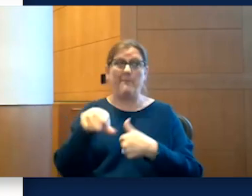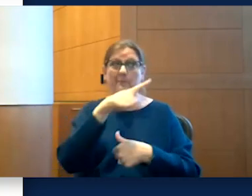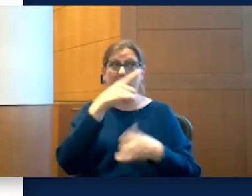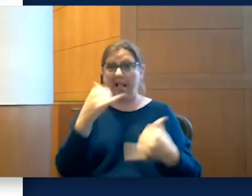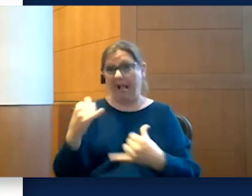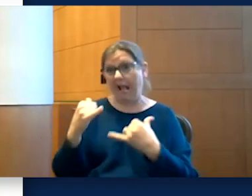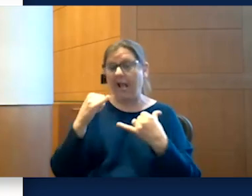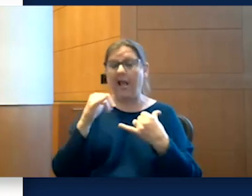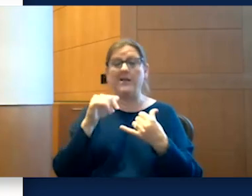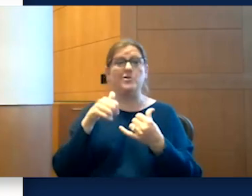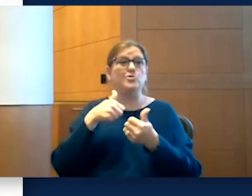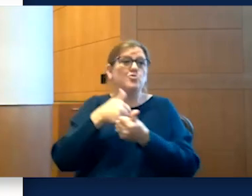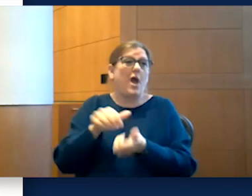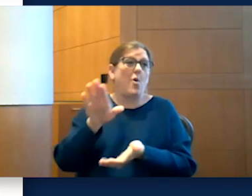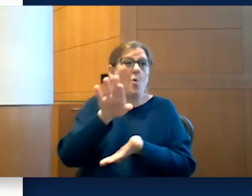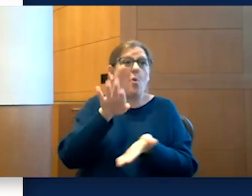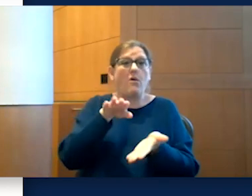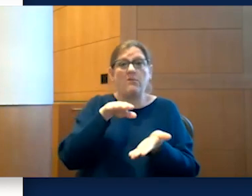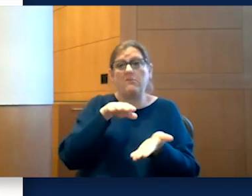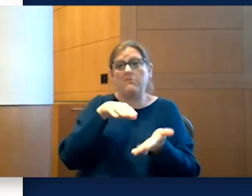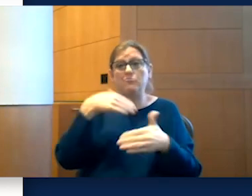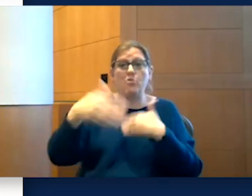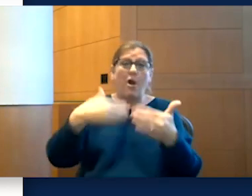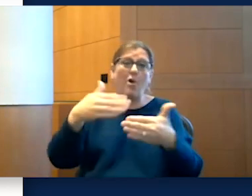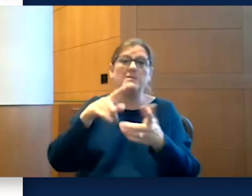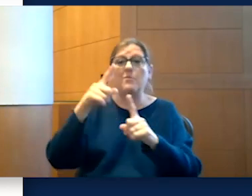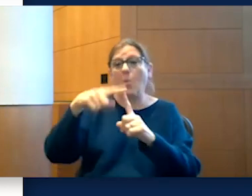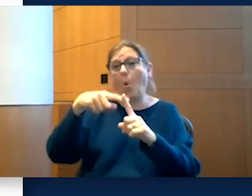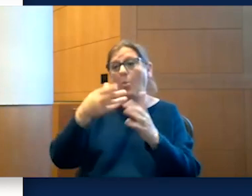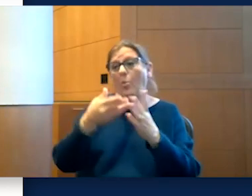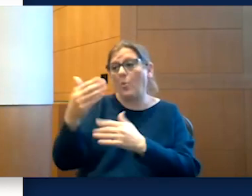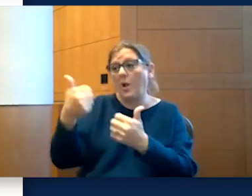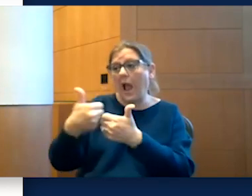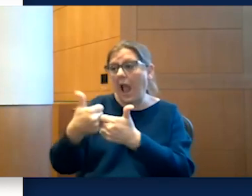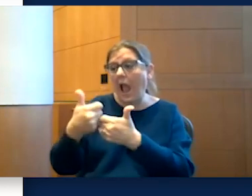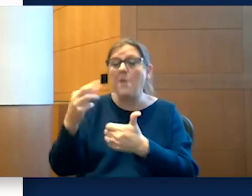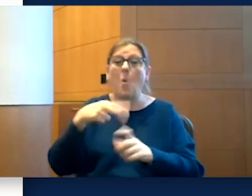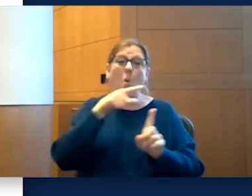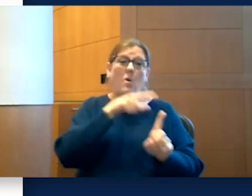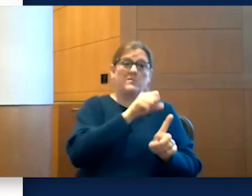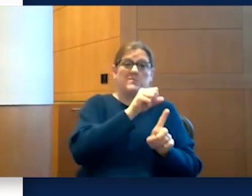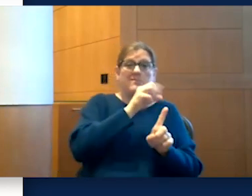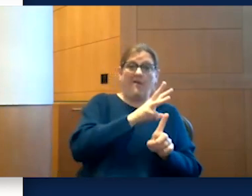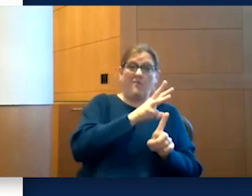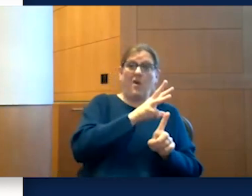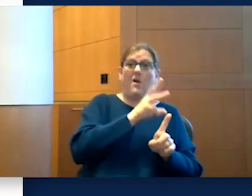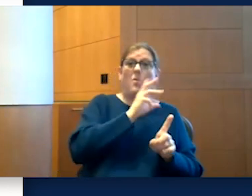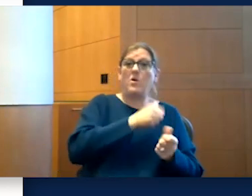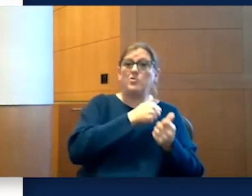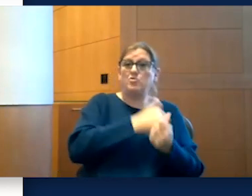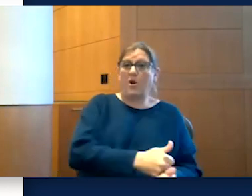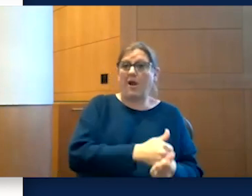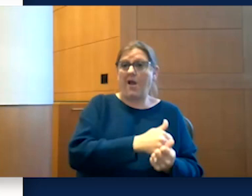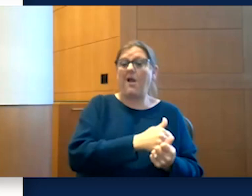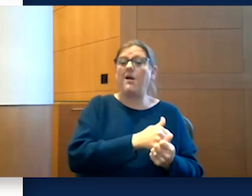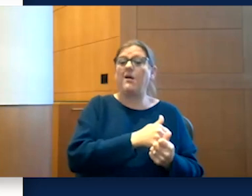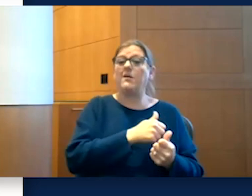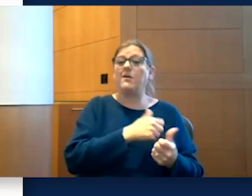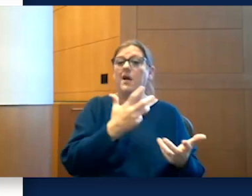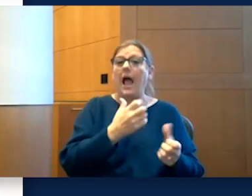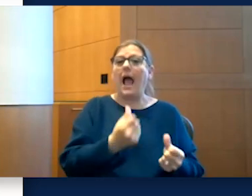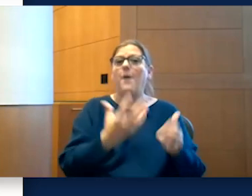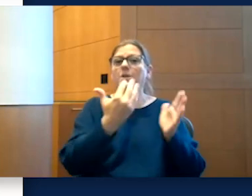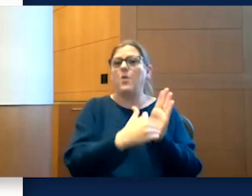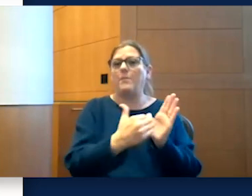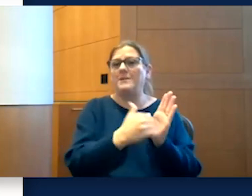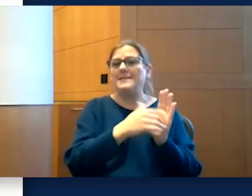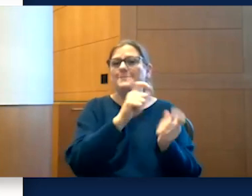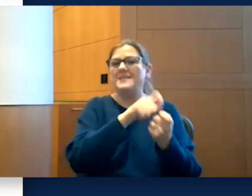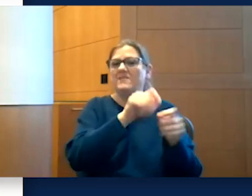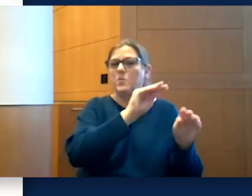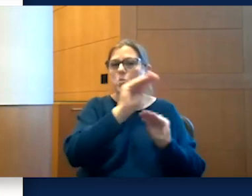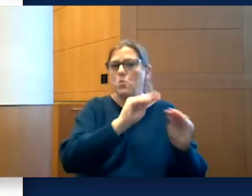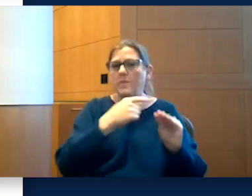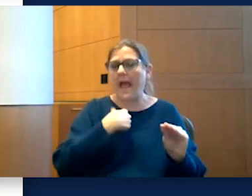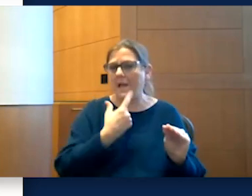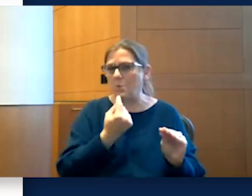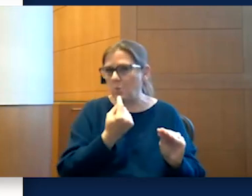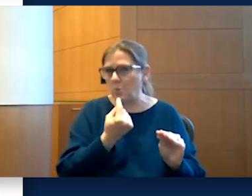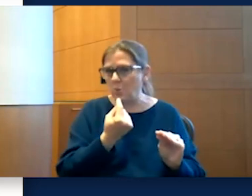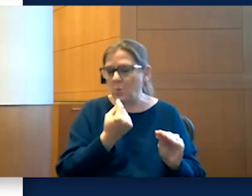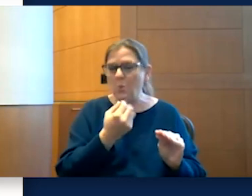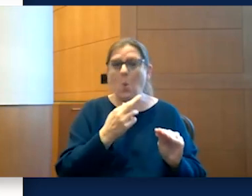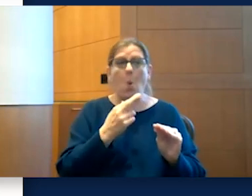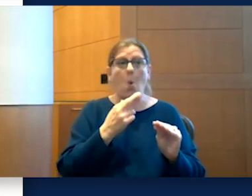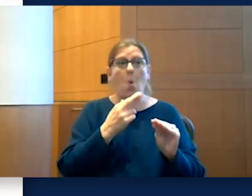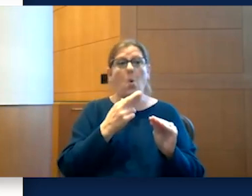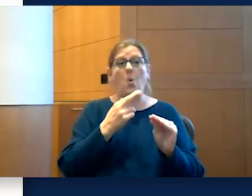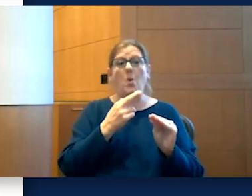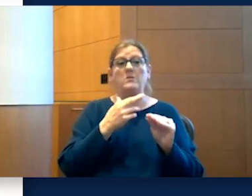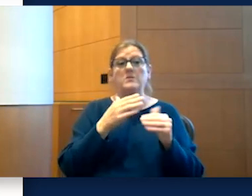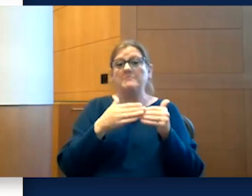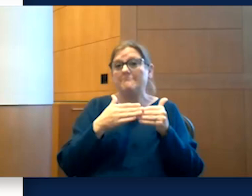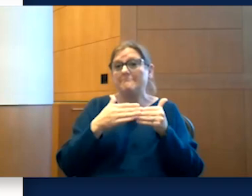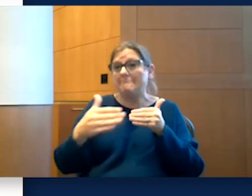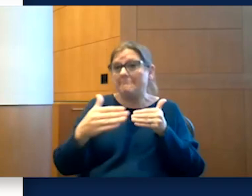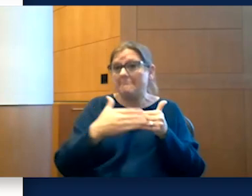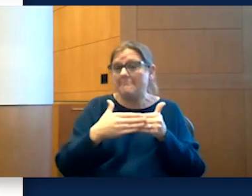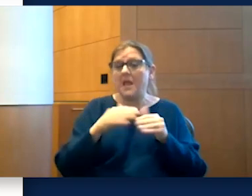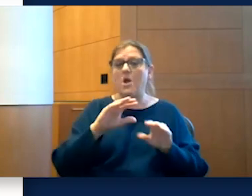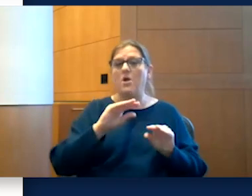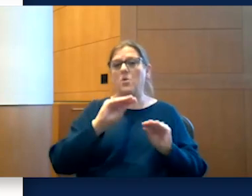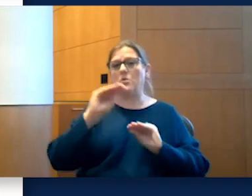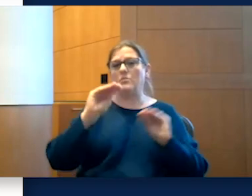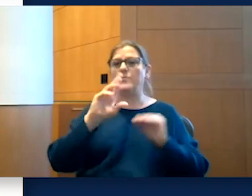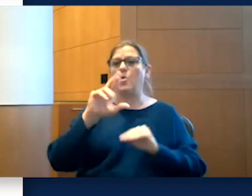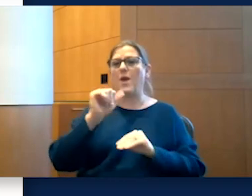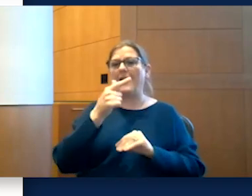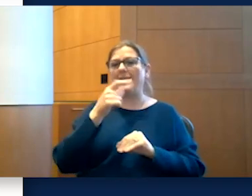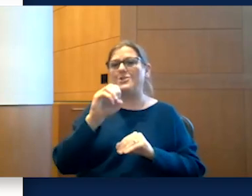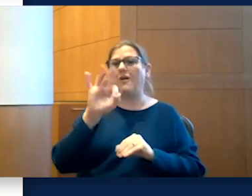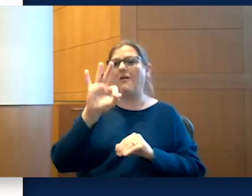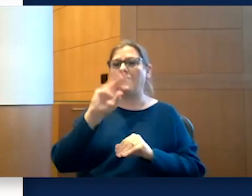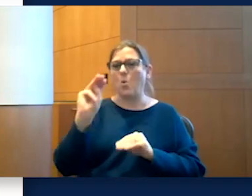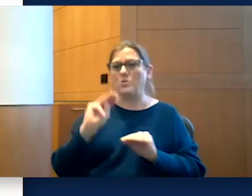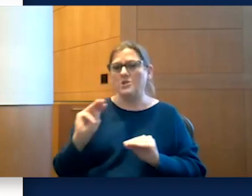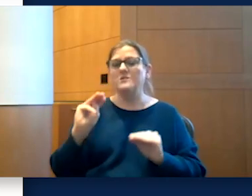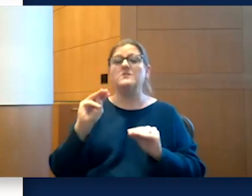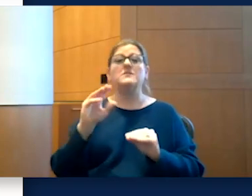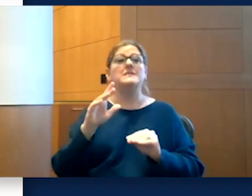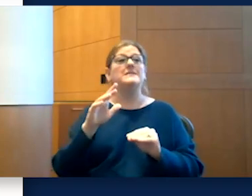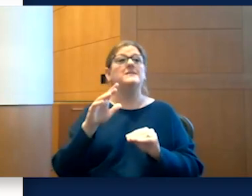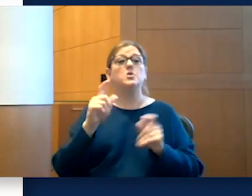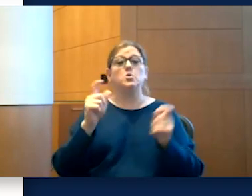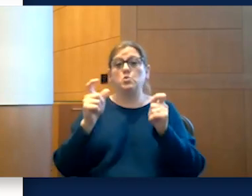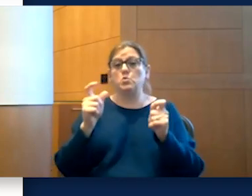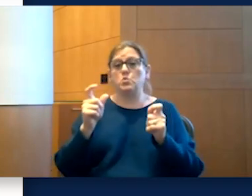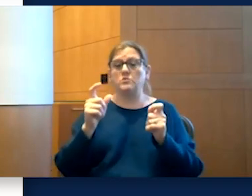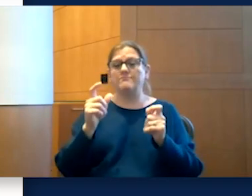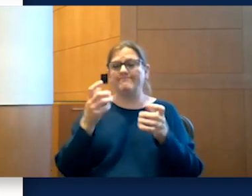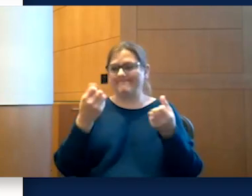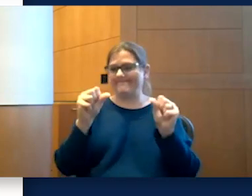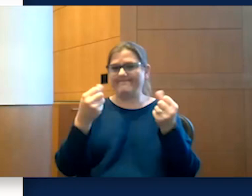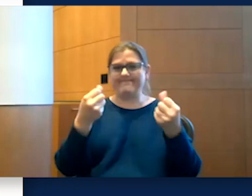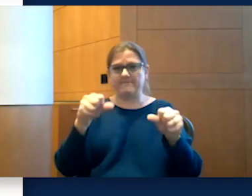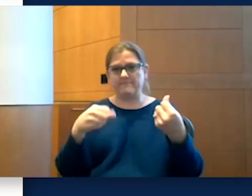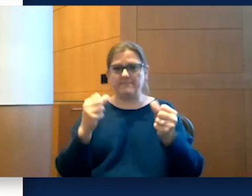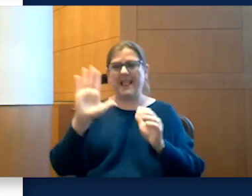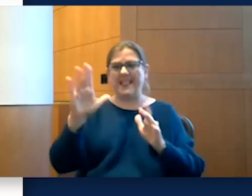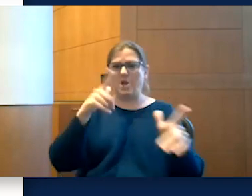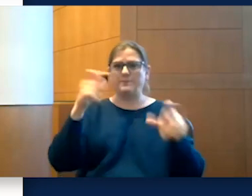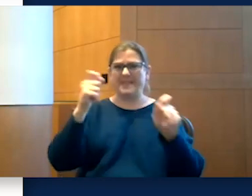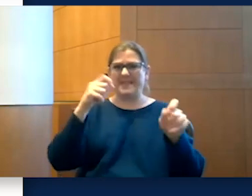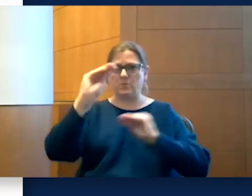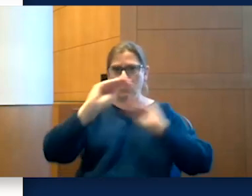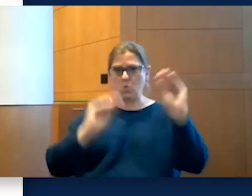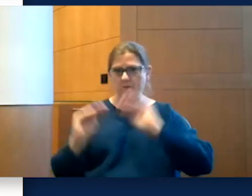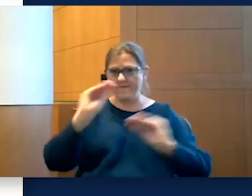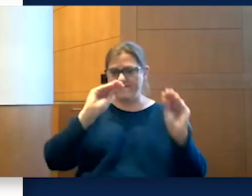So, they can track their progress by, you know, points in the game, or what the software is for is, it's going to track how many repetitions of a movement did you do? How far was the -- what was the range of motion? What was the speed that the controllers were moving at?